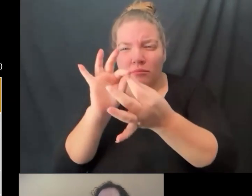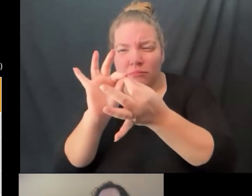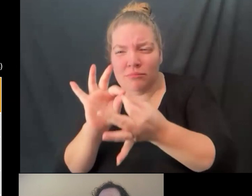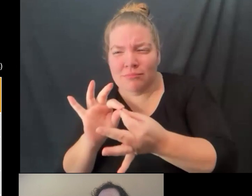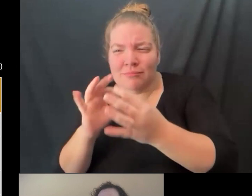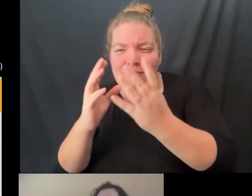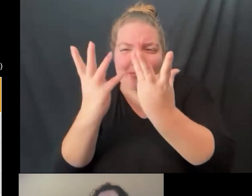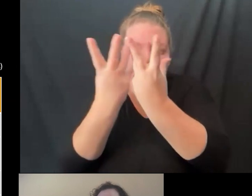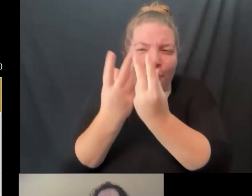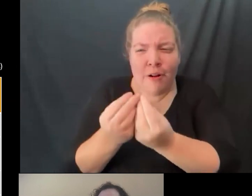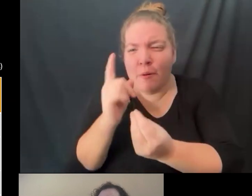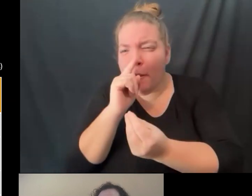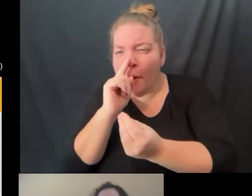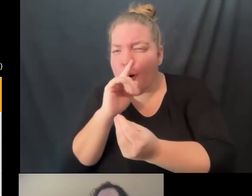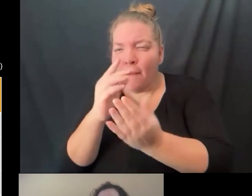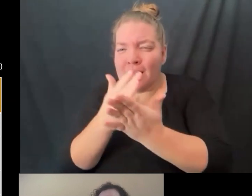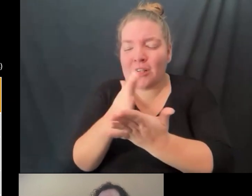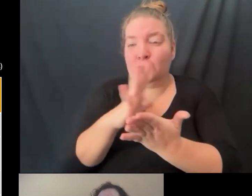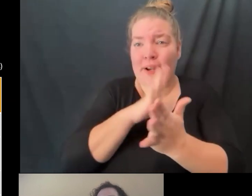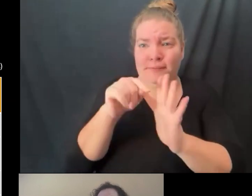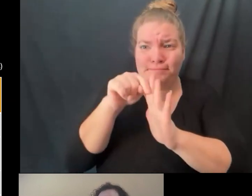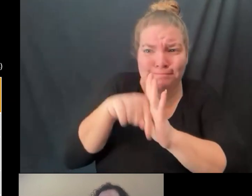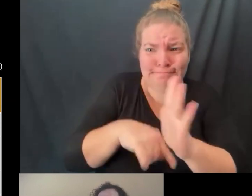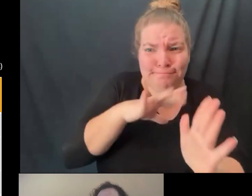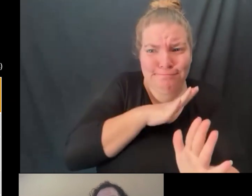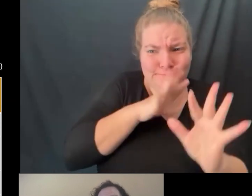there's a formula, which I can share with you or you can read